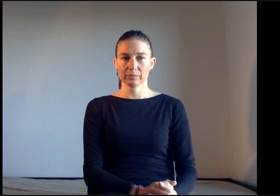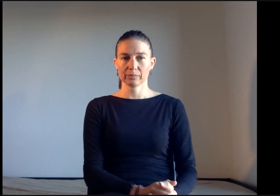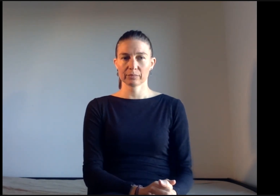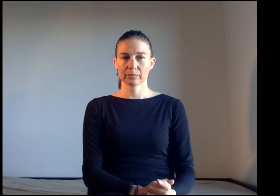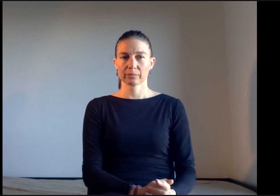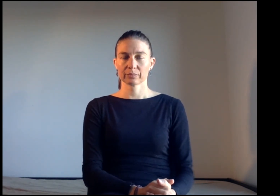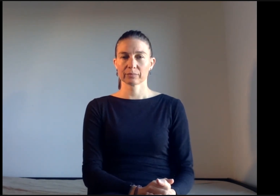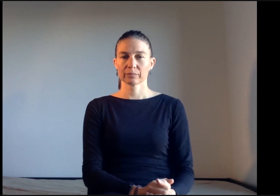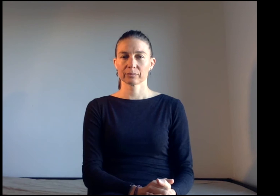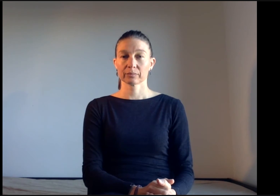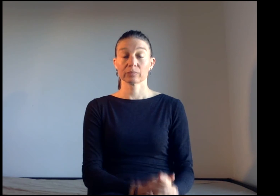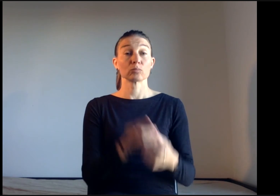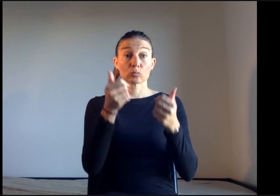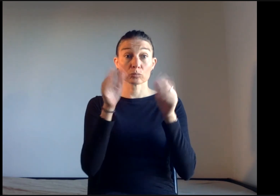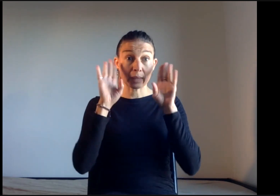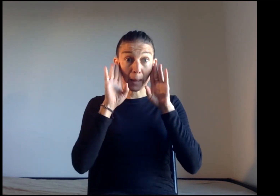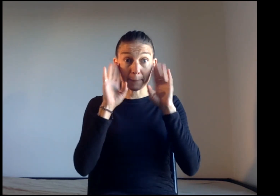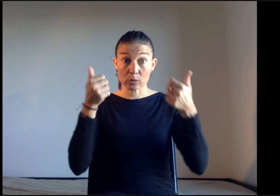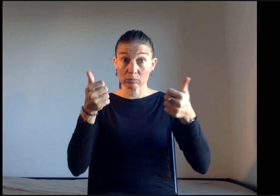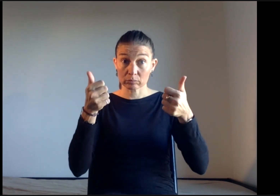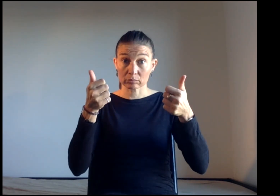Can you hear me? ANDRÉ: Perfectly.